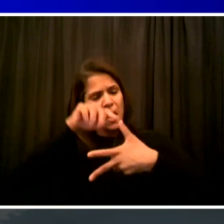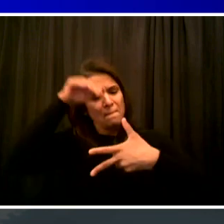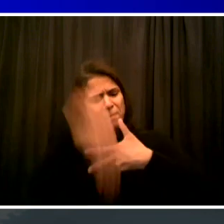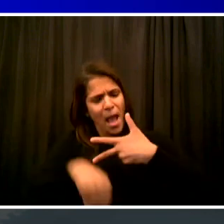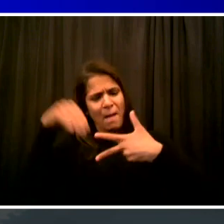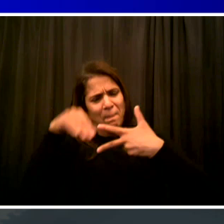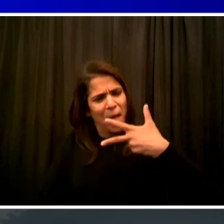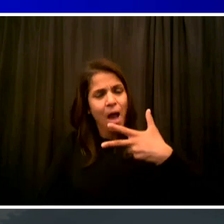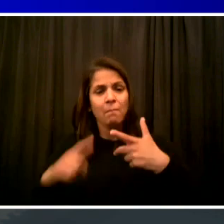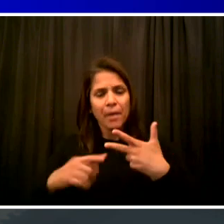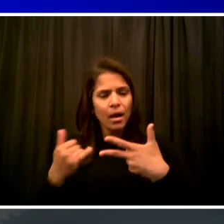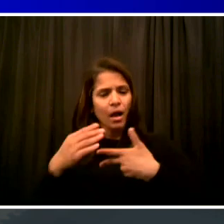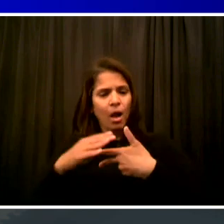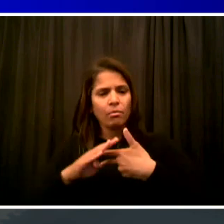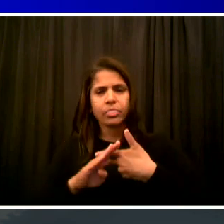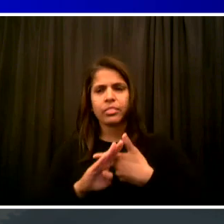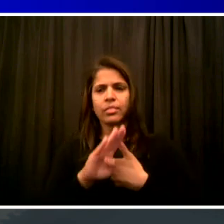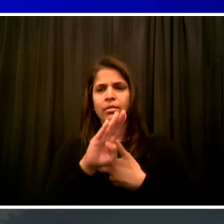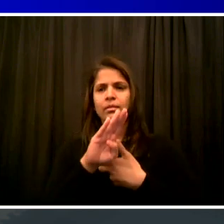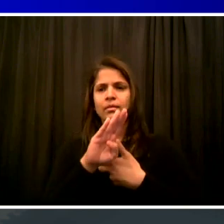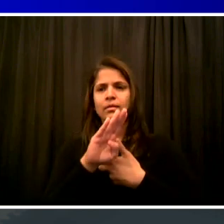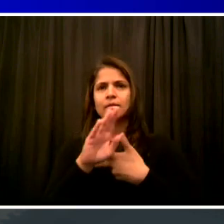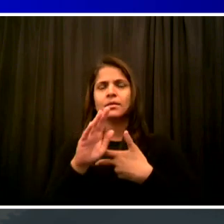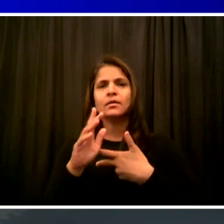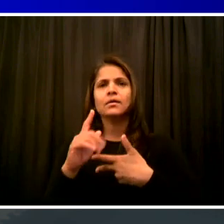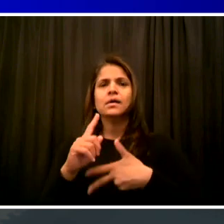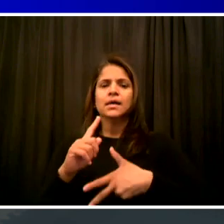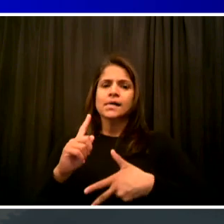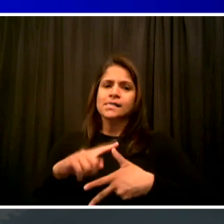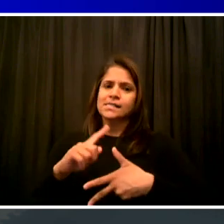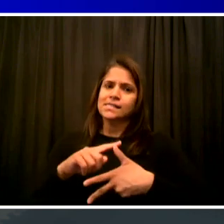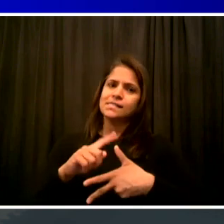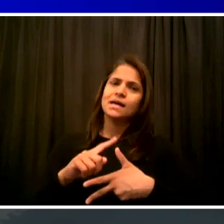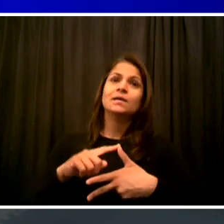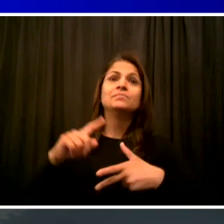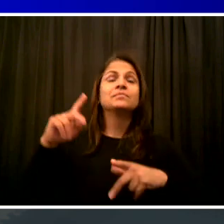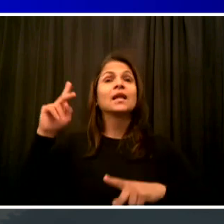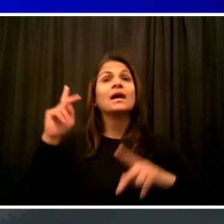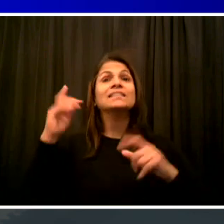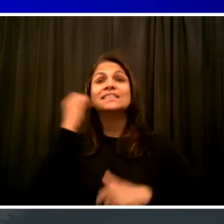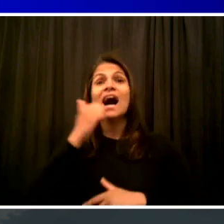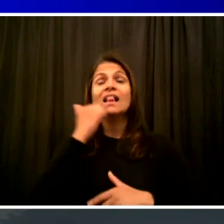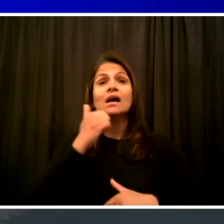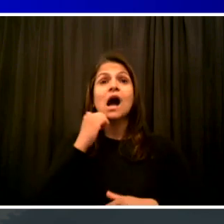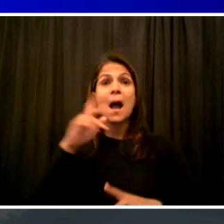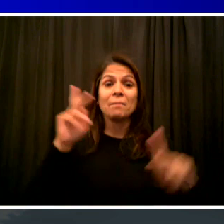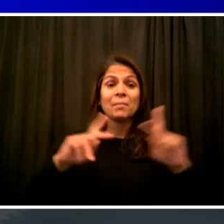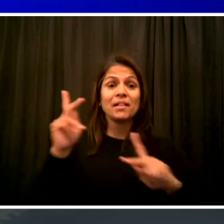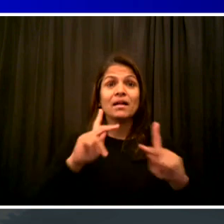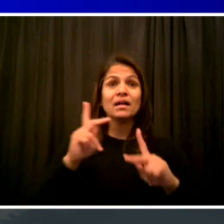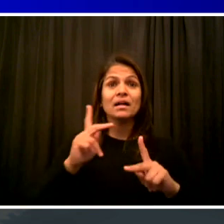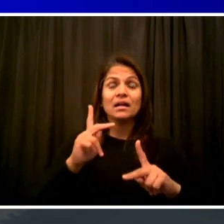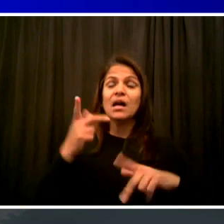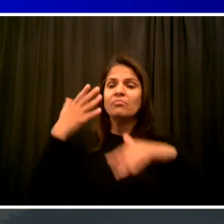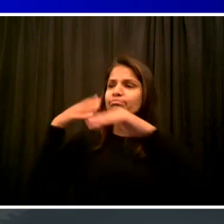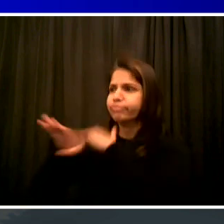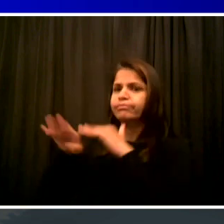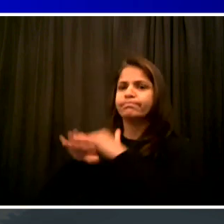REMINDER. WE STILL HAVE A WYSA O TGO. S IO,NICDATOR ONE. DAILY NUMBER PEOPLE ADMITTED